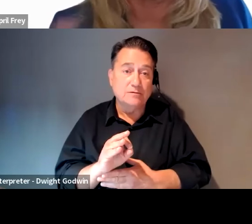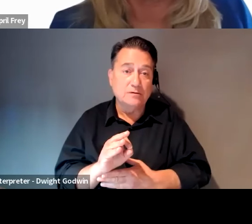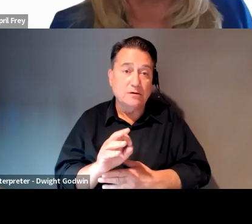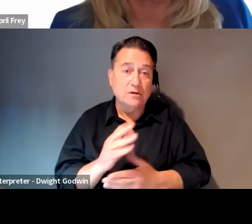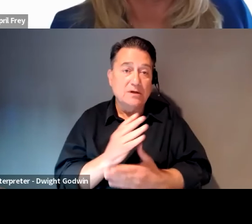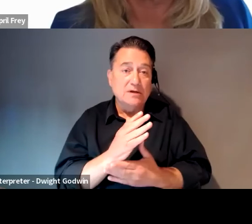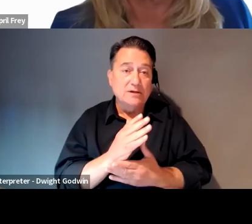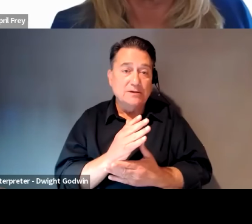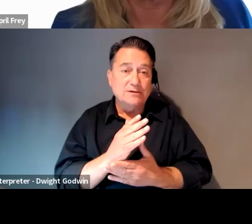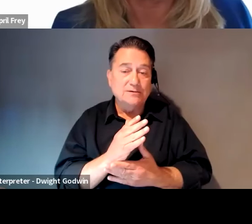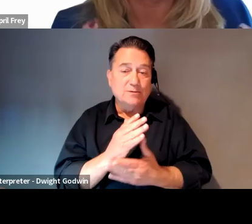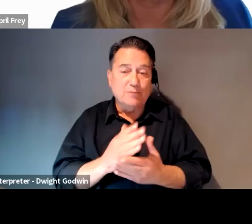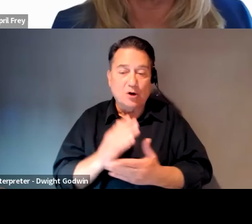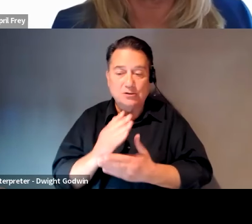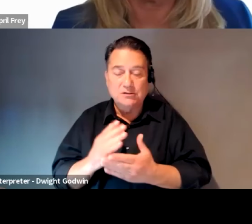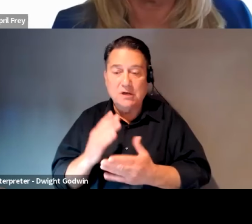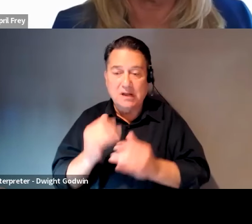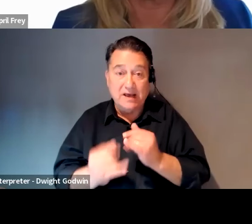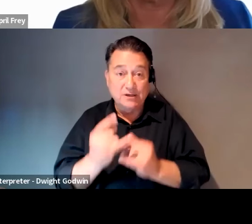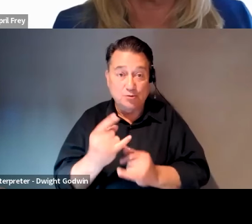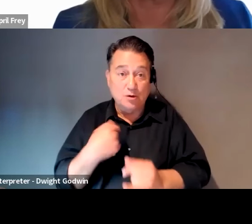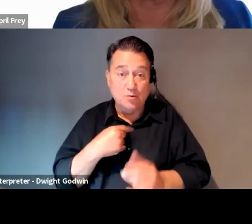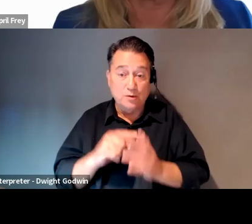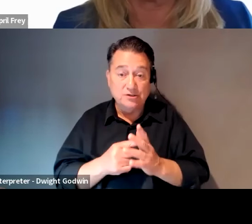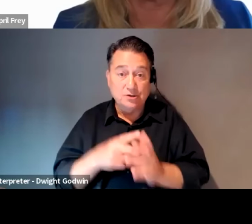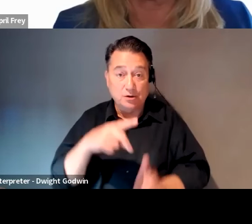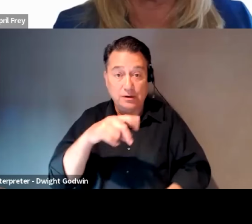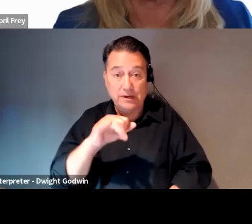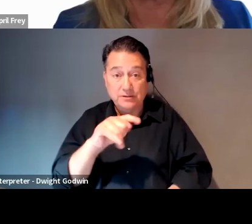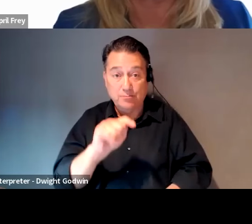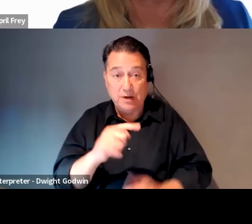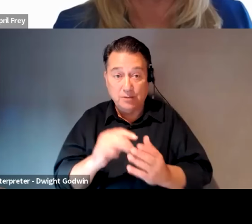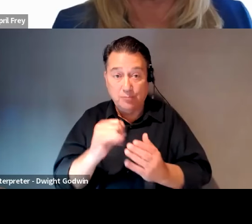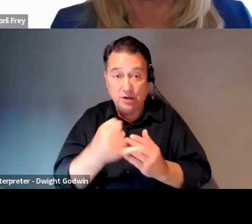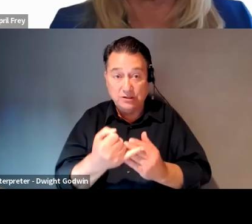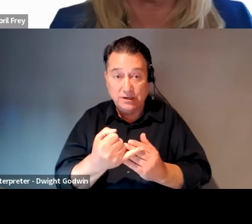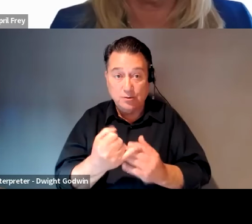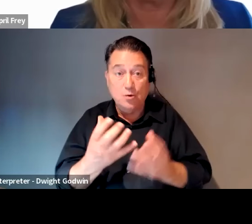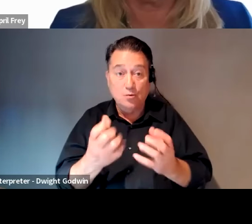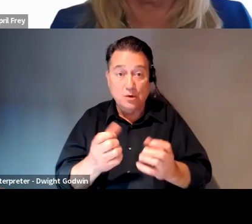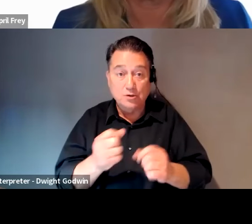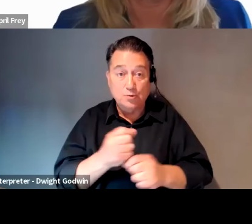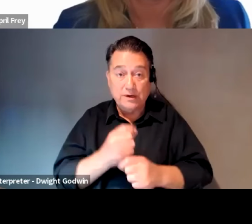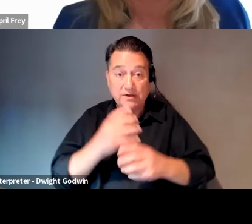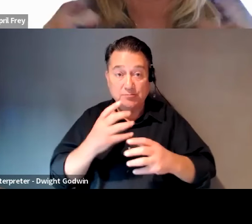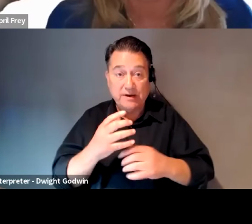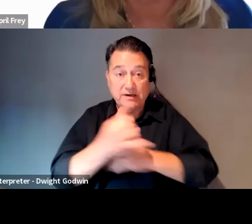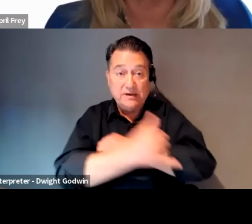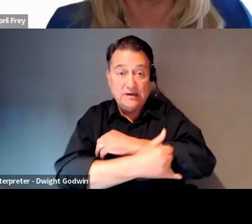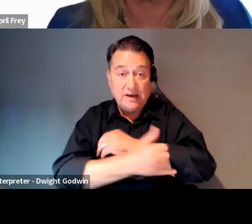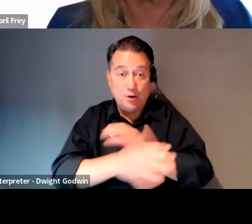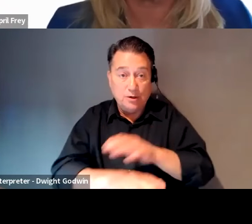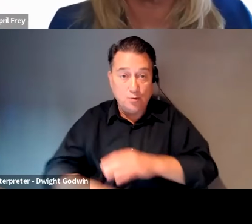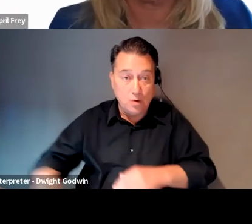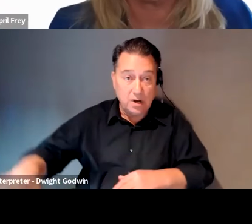and I guess the last one we started as a pilot project and we want to expand it countywide and to all hospitals,